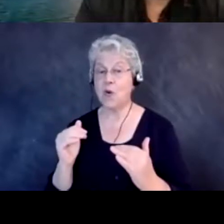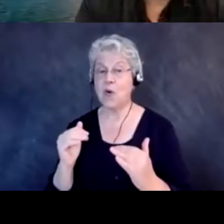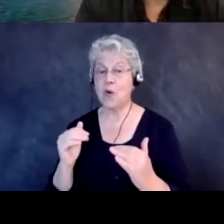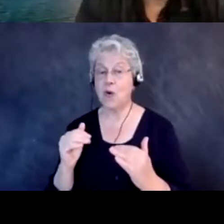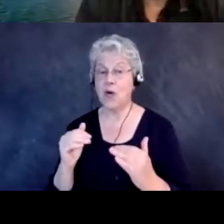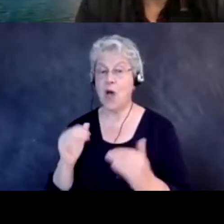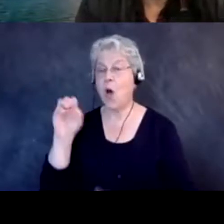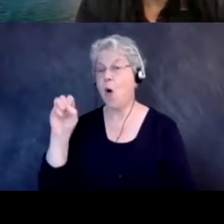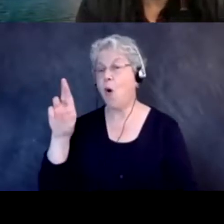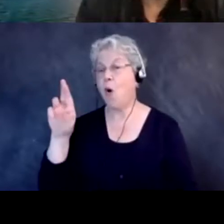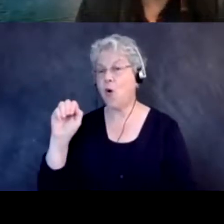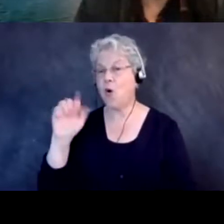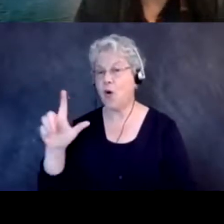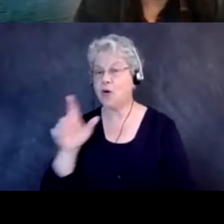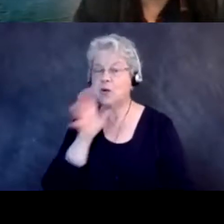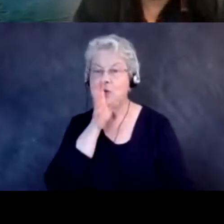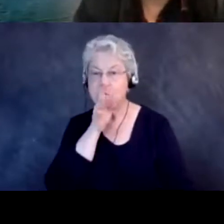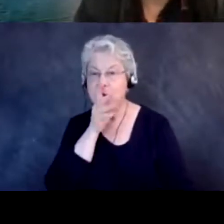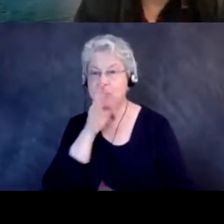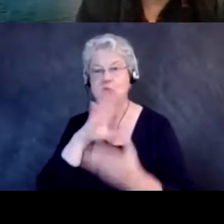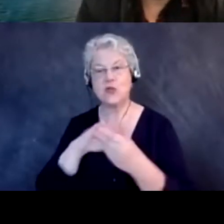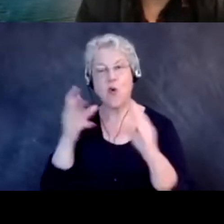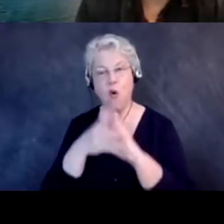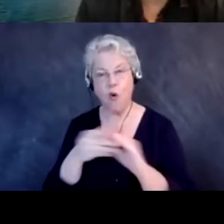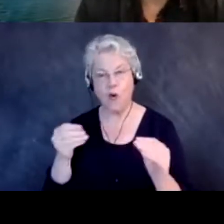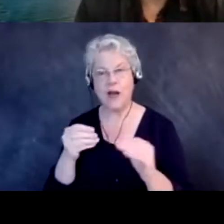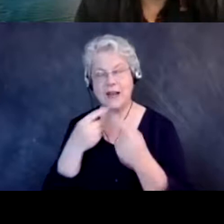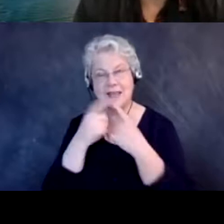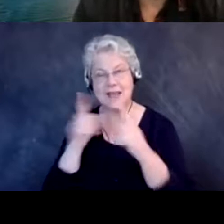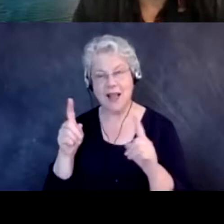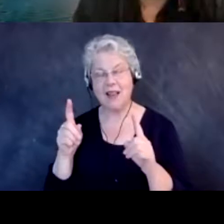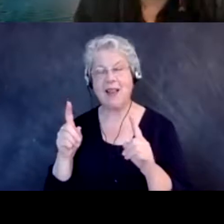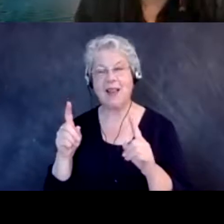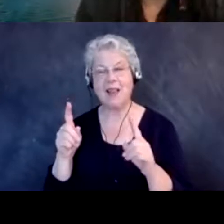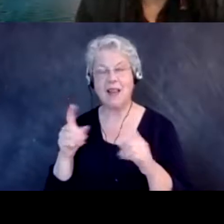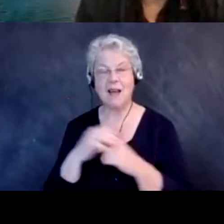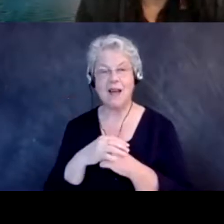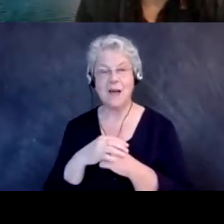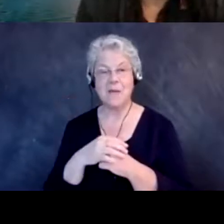oral which somebody mentioned before through storytelling and oral. We've had a lot of distrust